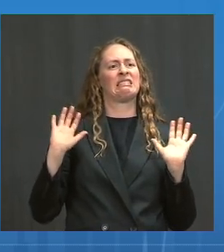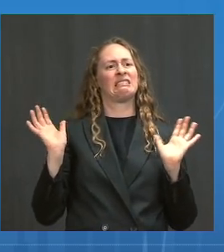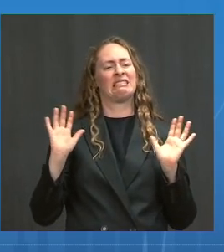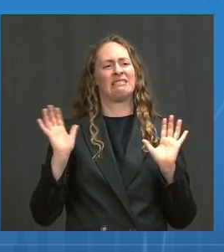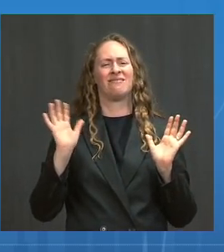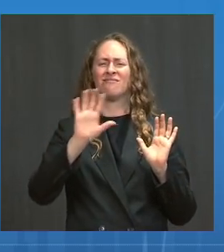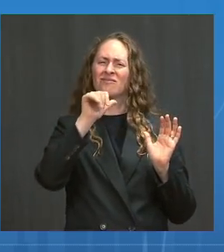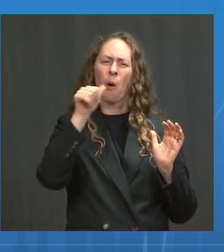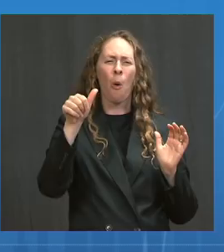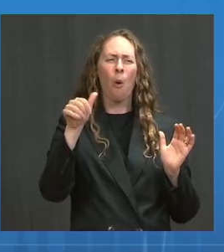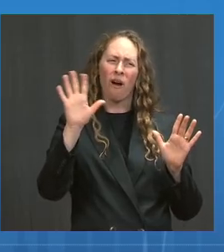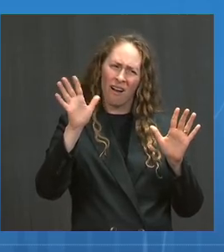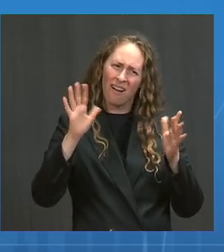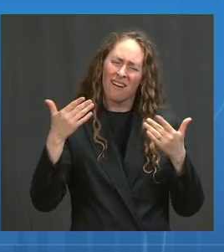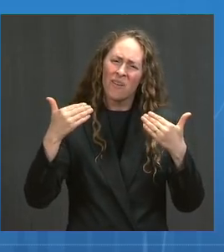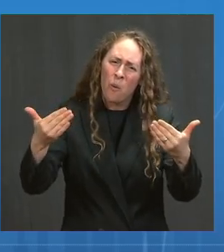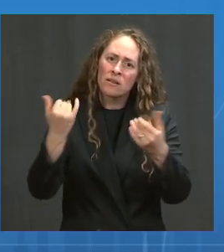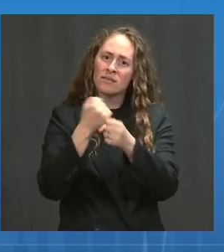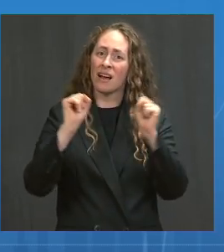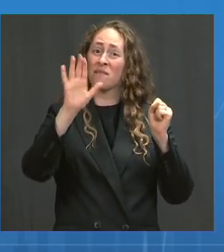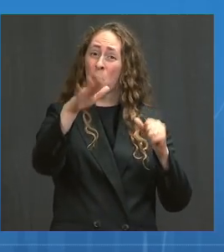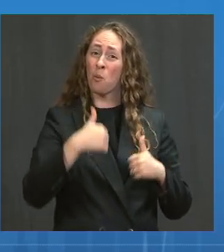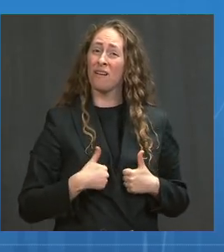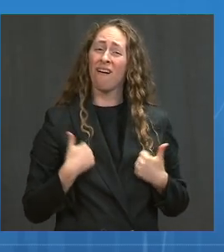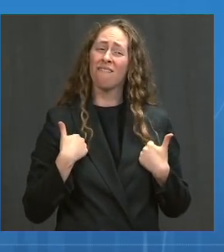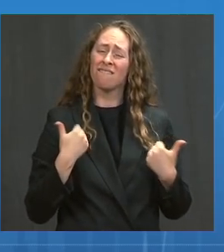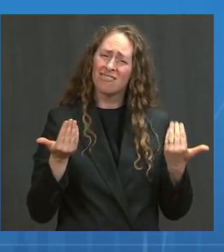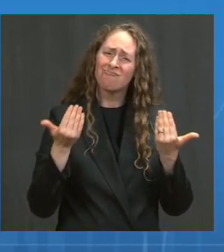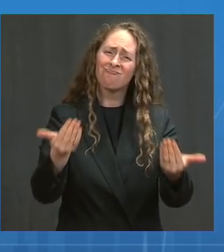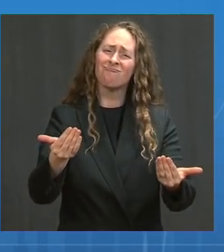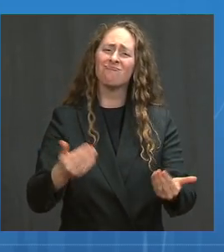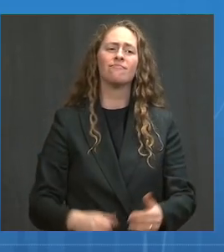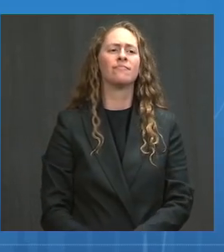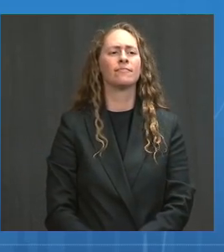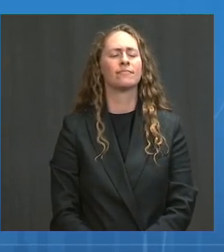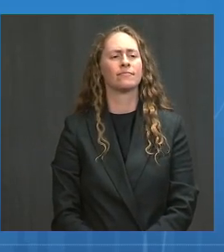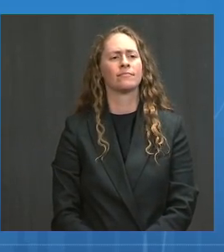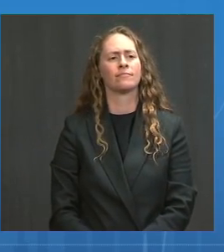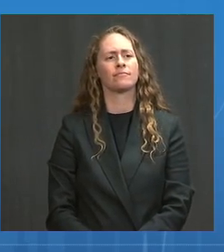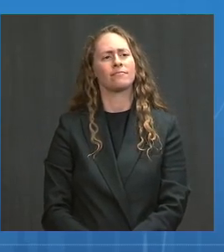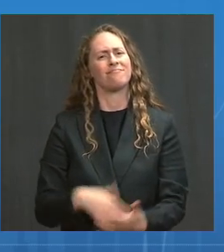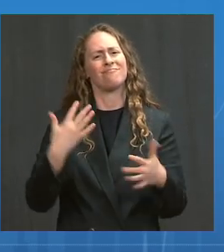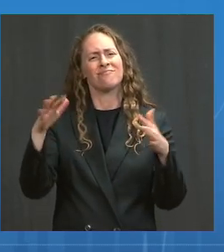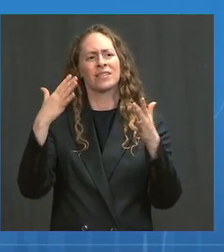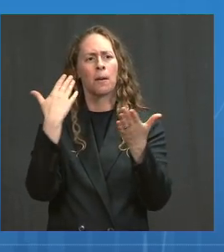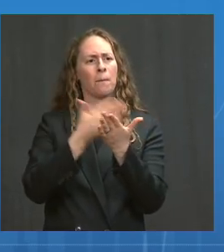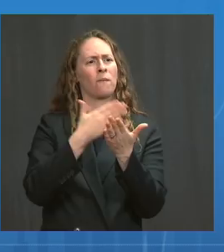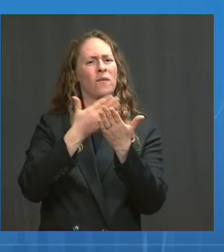that already has an extraordinary amount of data as to its real-world effectiveness and its safety.